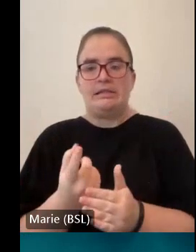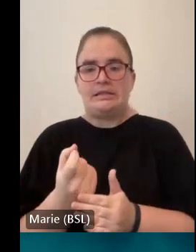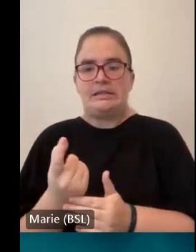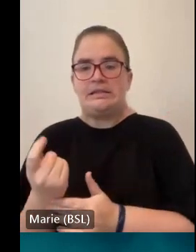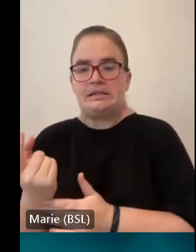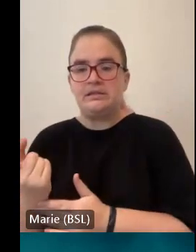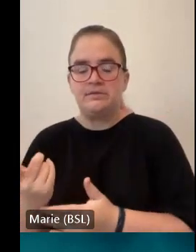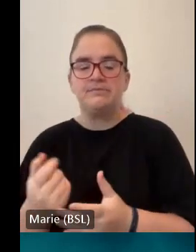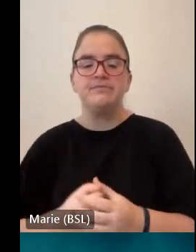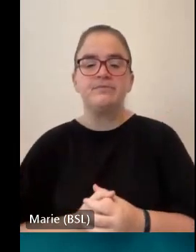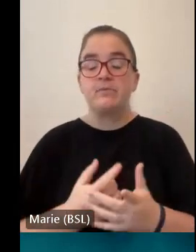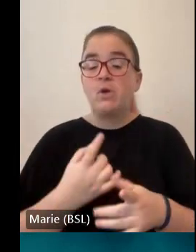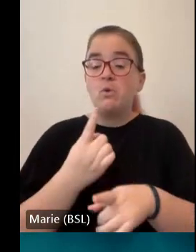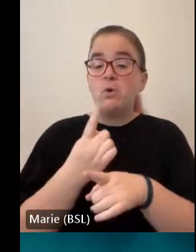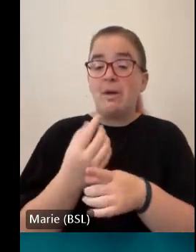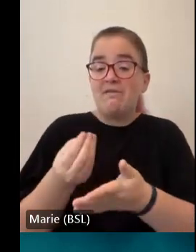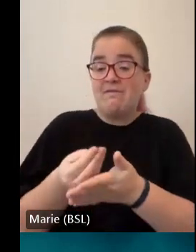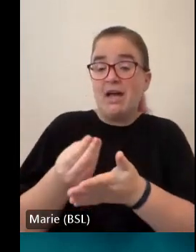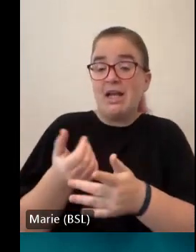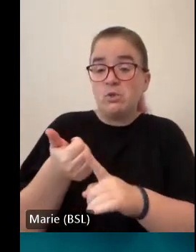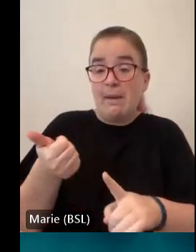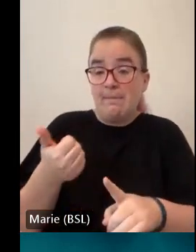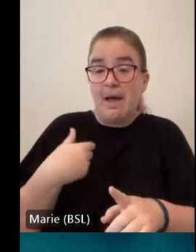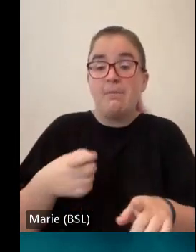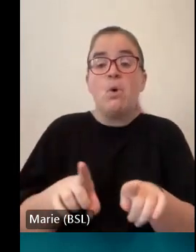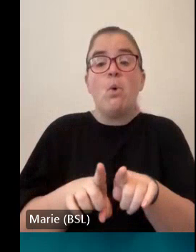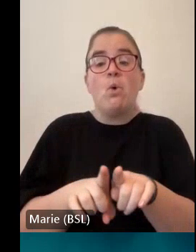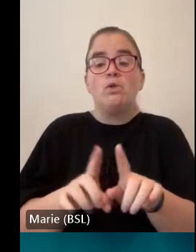So we've talked about the financial impact, but in fact